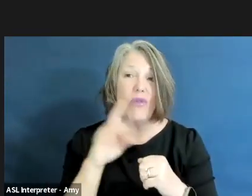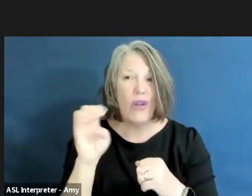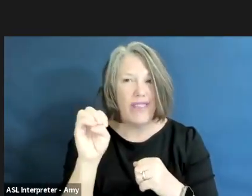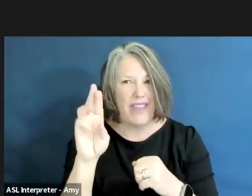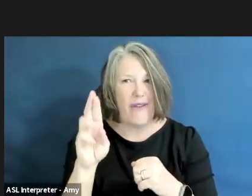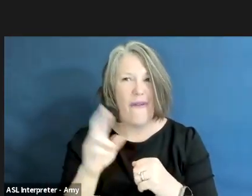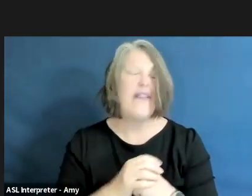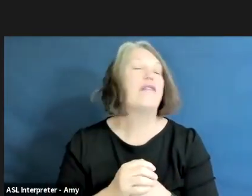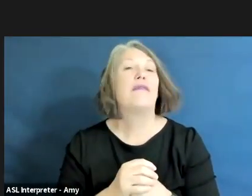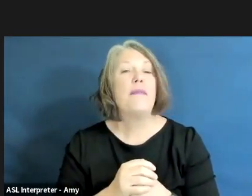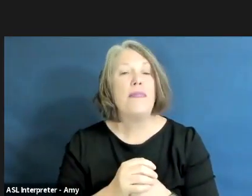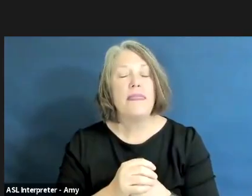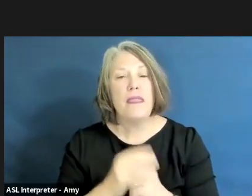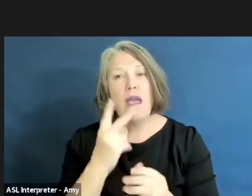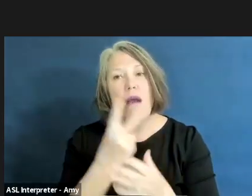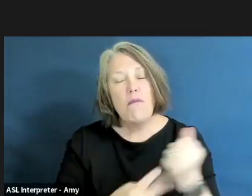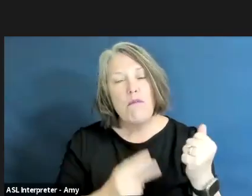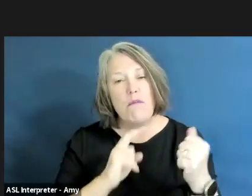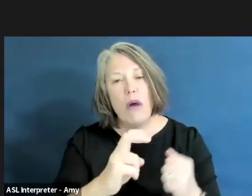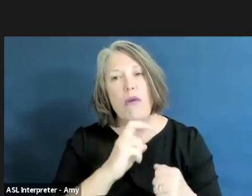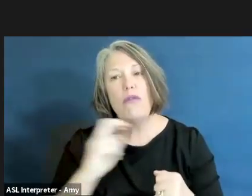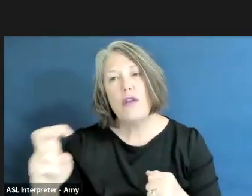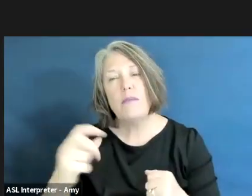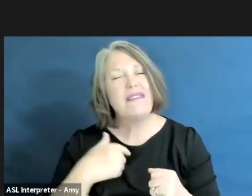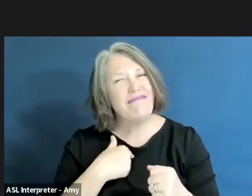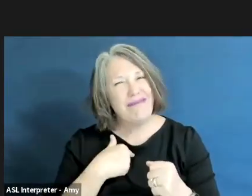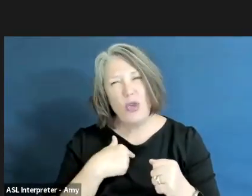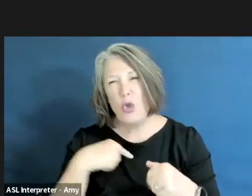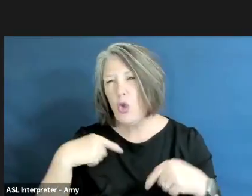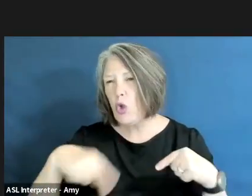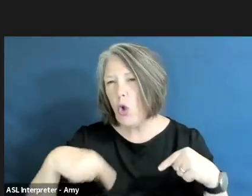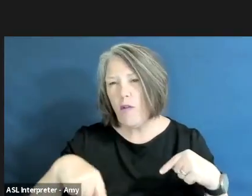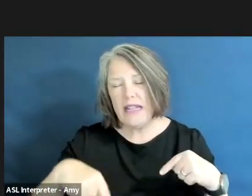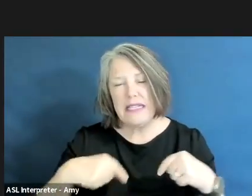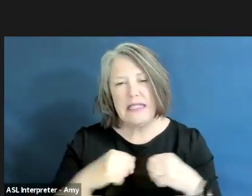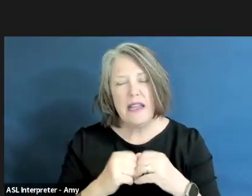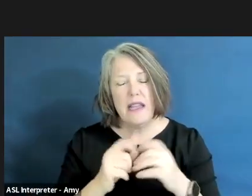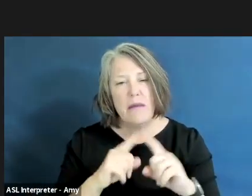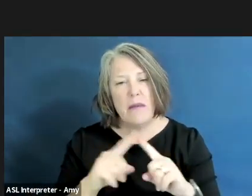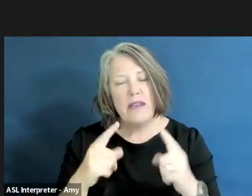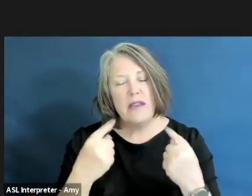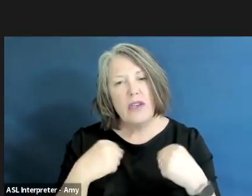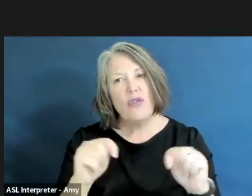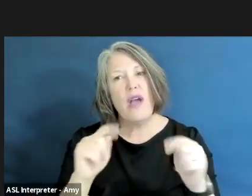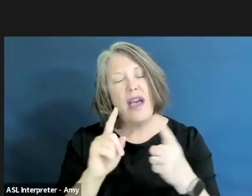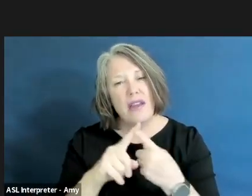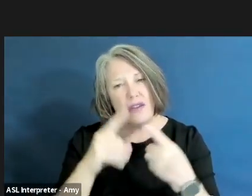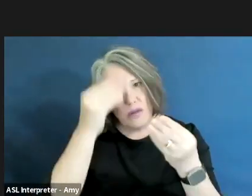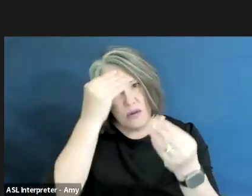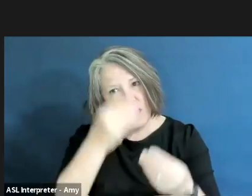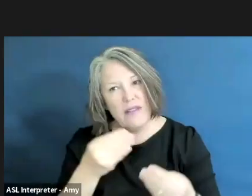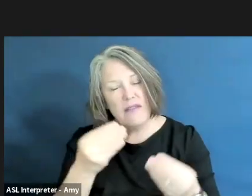In both trips, I was nervous, but to try to convey that "superness",